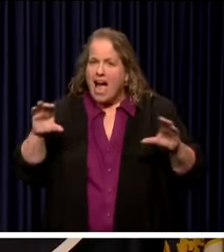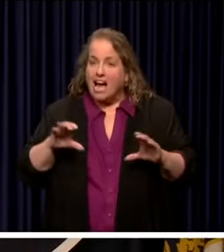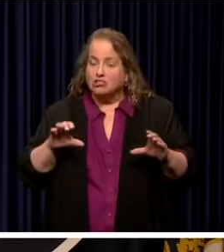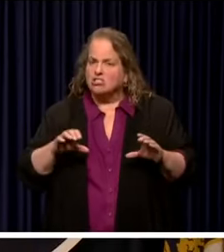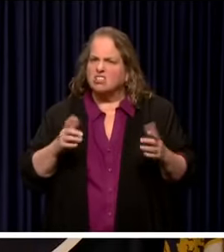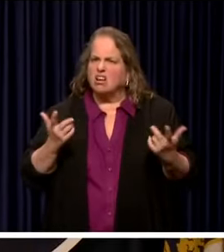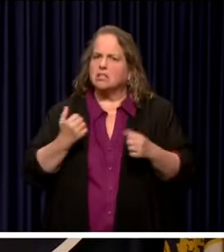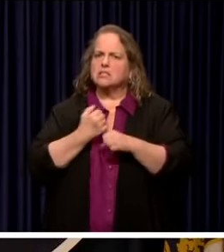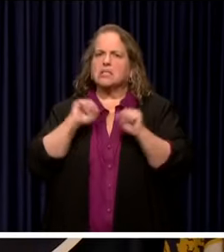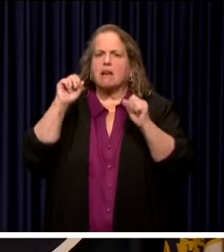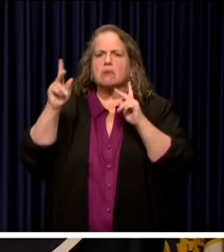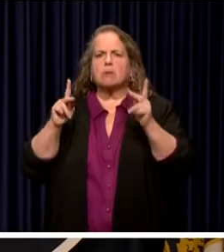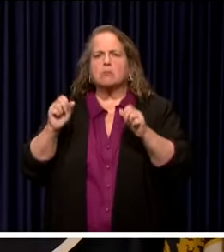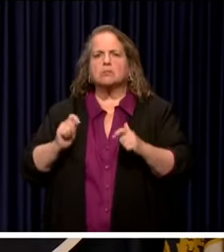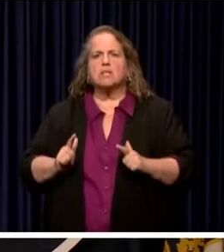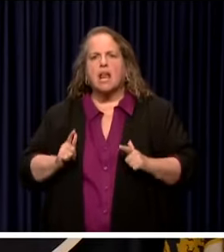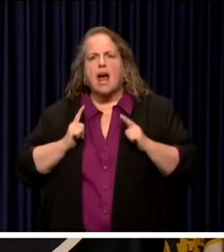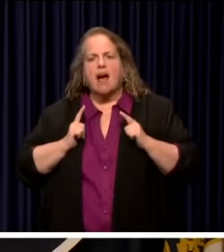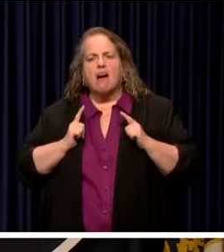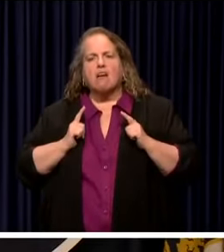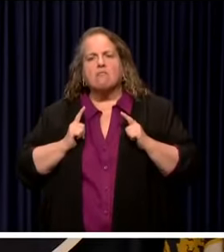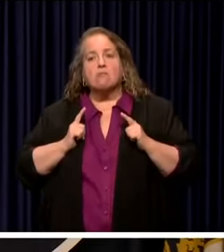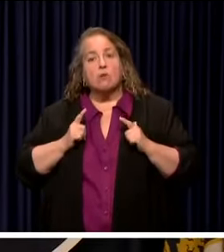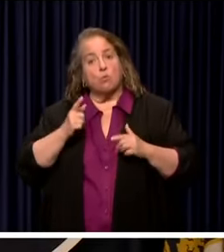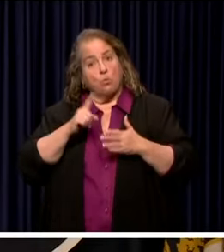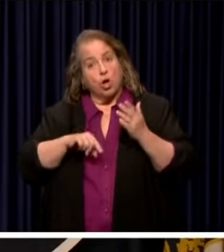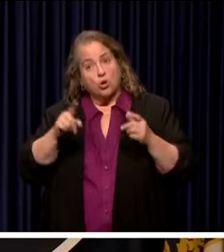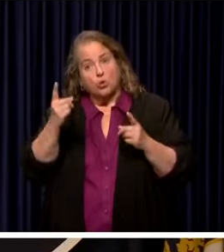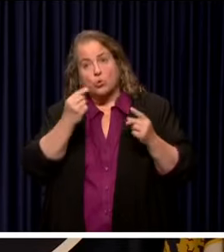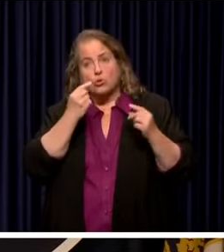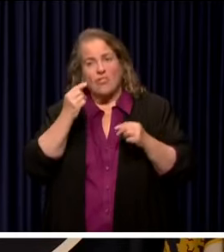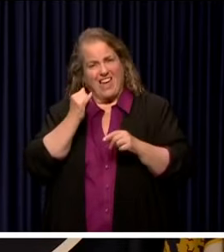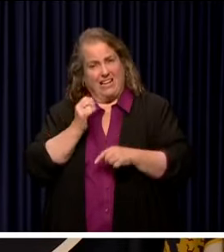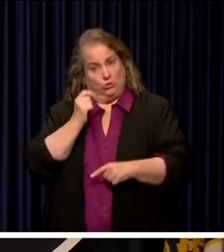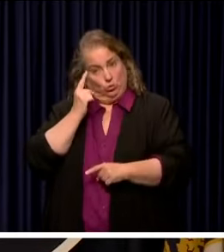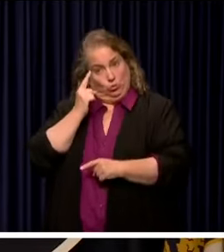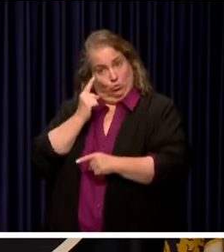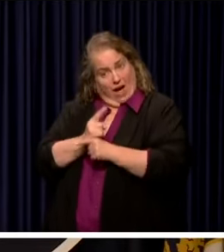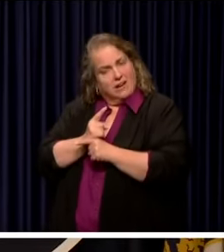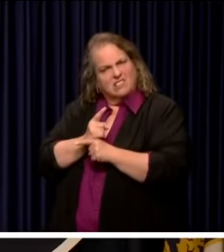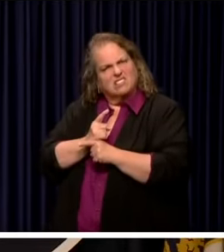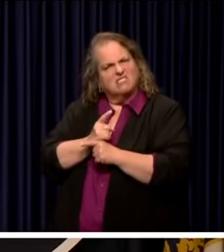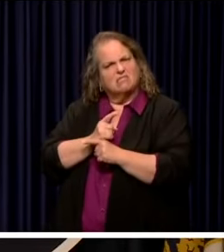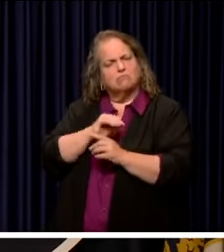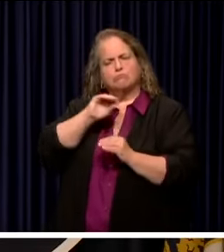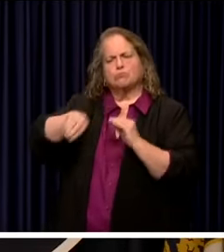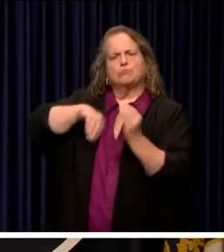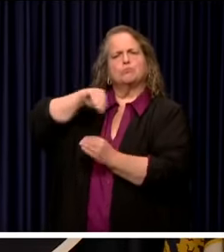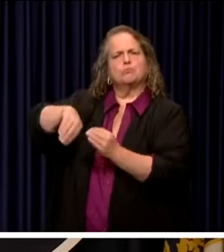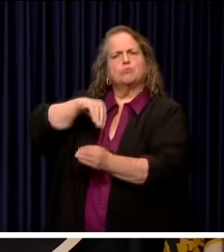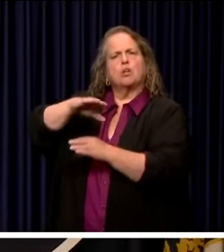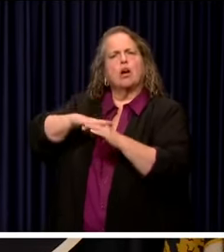HAPPY BIRTHDAY, BILL. THANK YOU FOR HELPING US REMEMBER THAT THE MOMENTS THAT WE MISS, THEY'RE TOUGH.